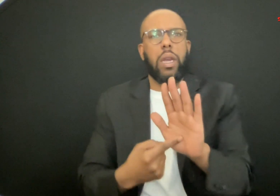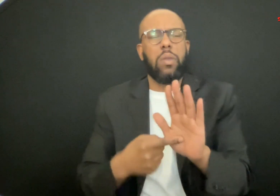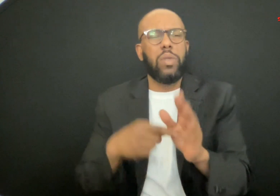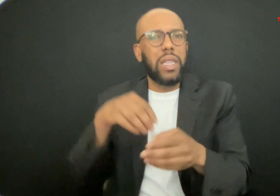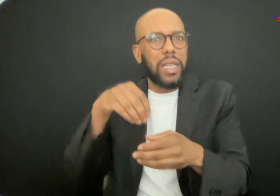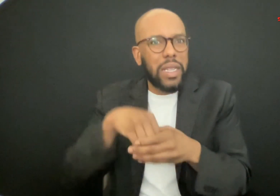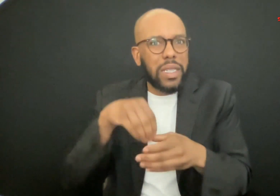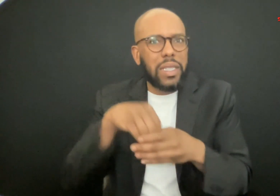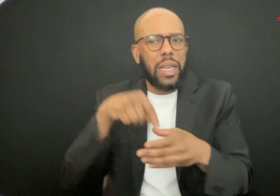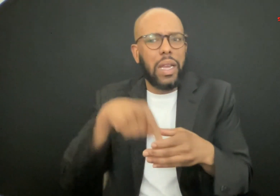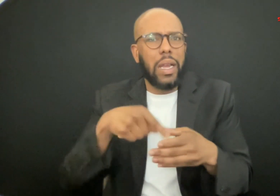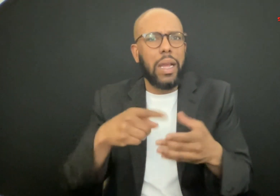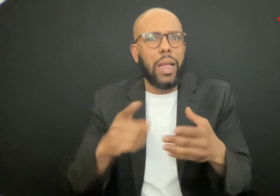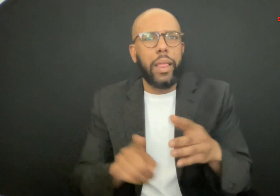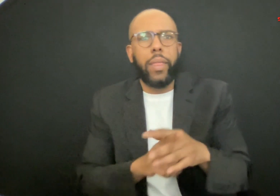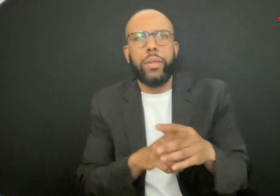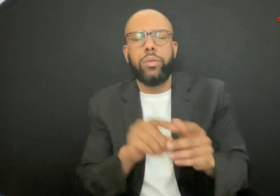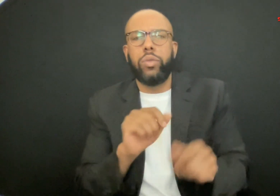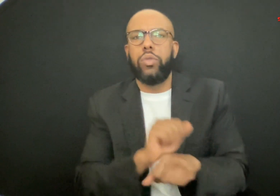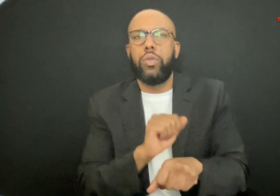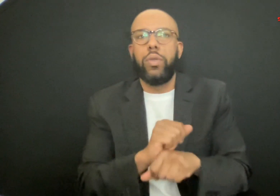and it turns out it was an inside job